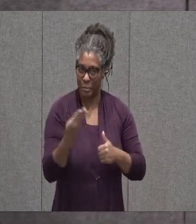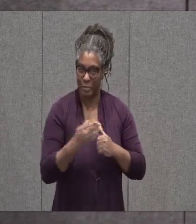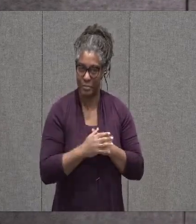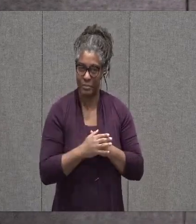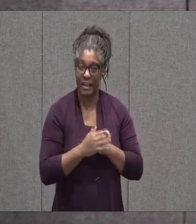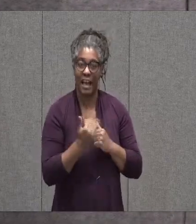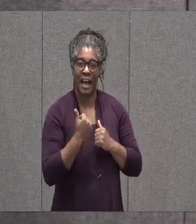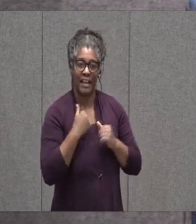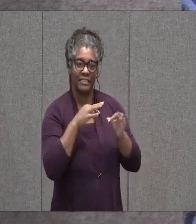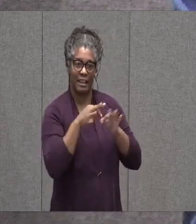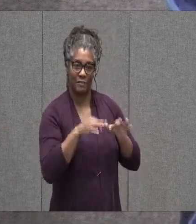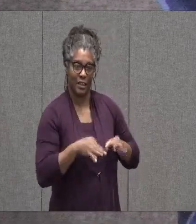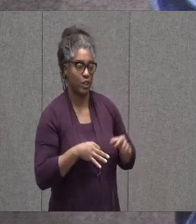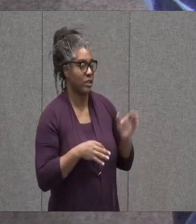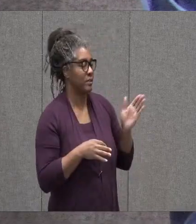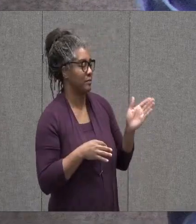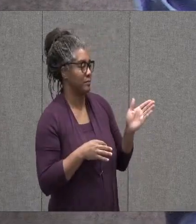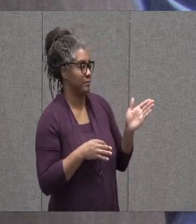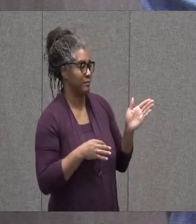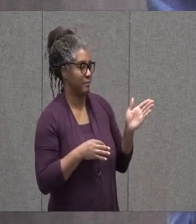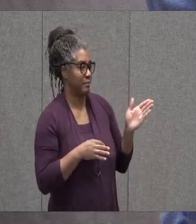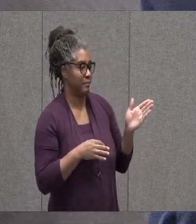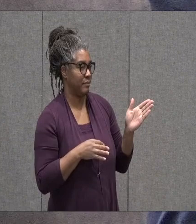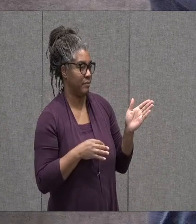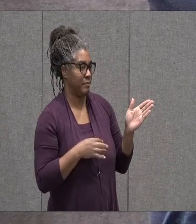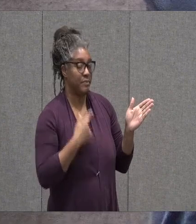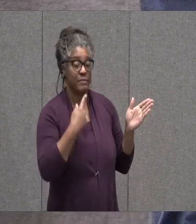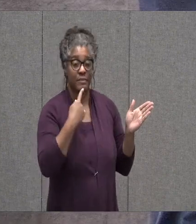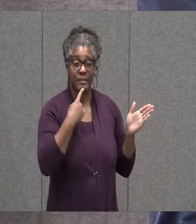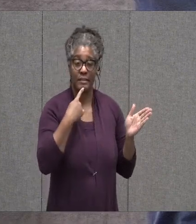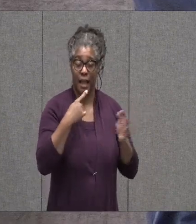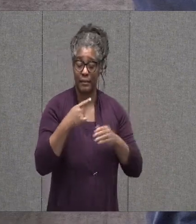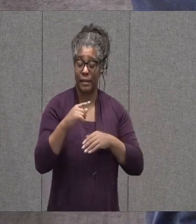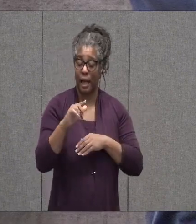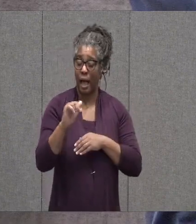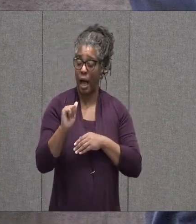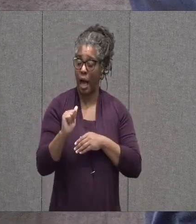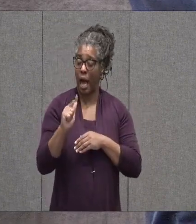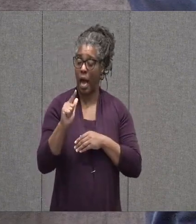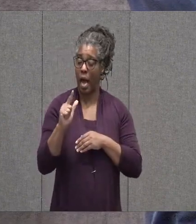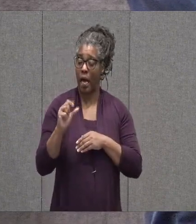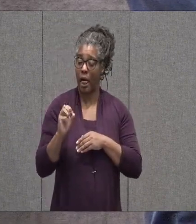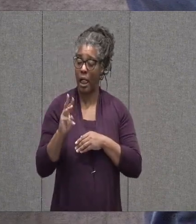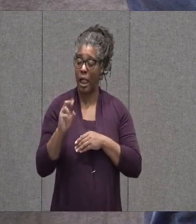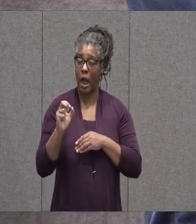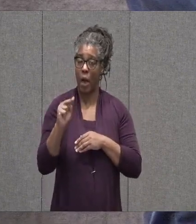and then it has a definition of allowance, and it says an allowance is money that adults in some families